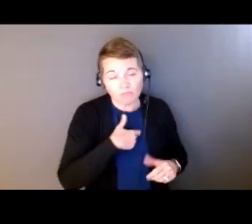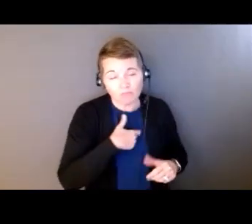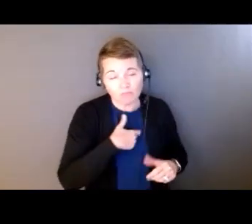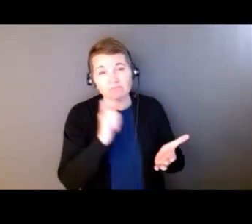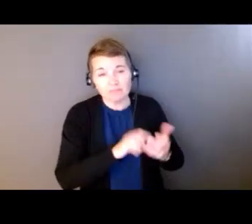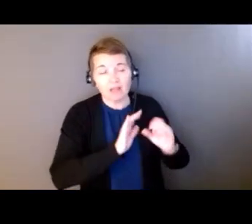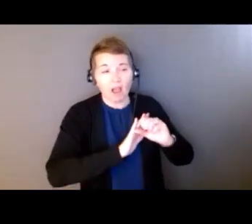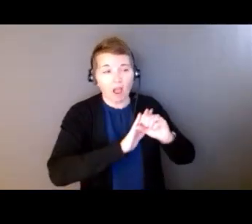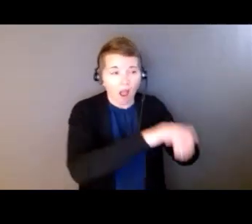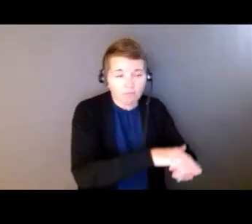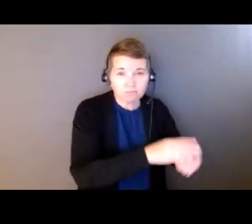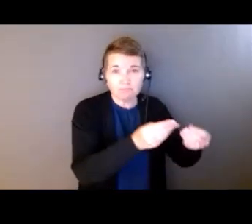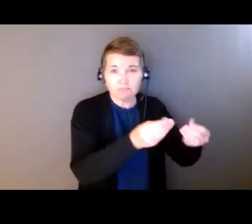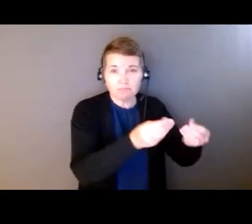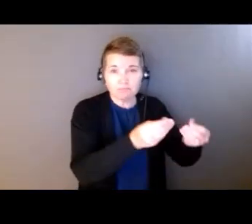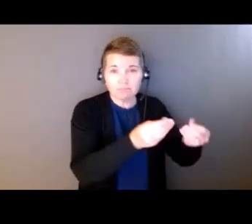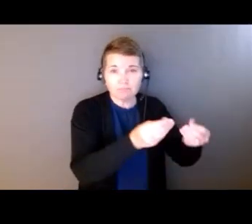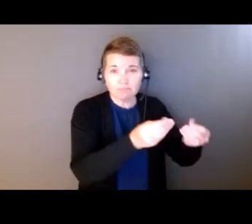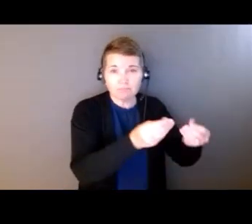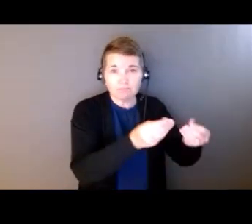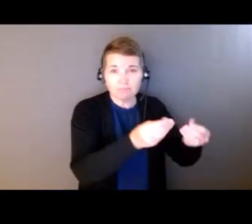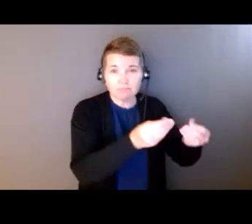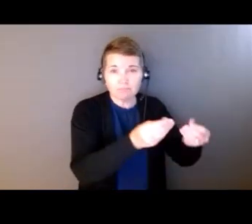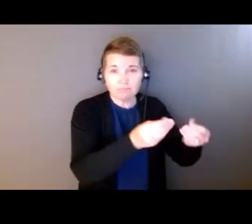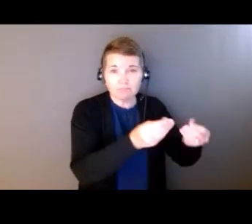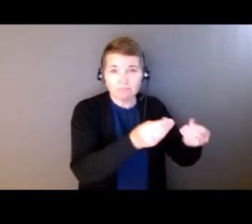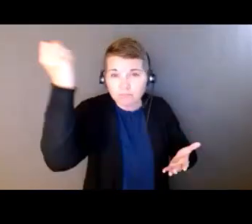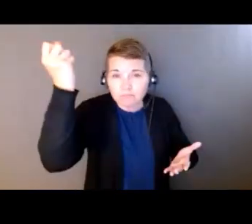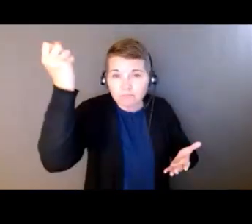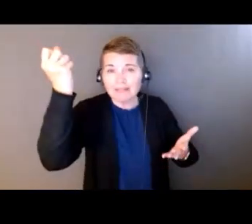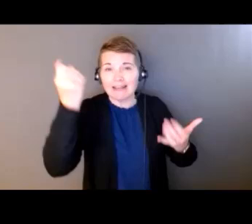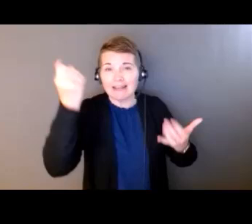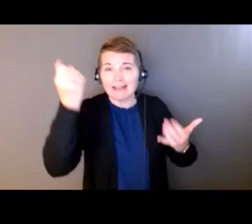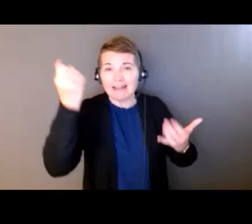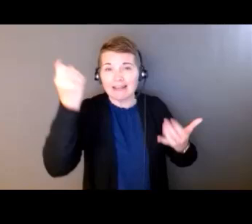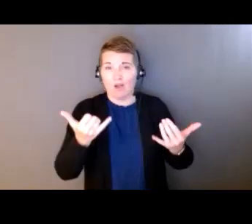and the original peoples in what we now know as Canada, and fervently believes the